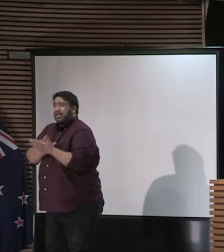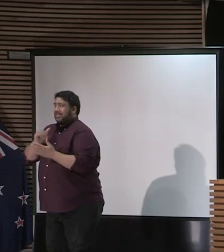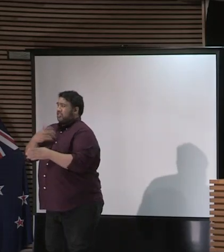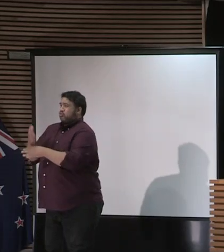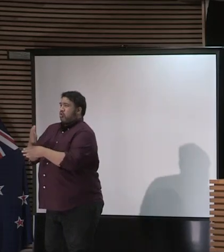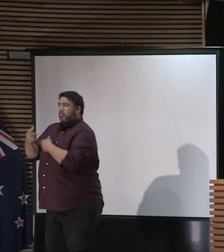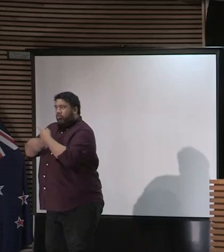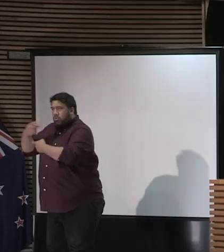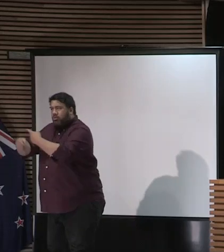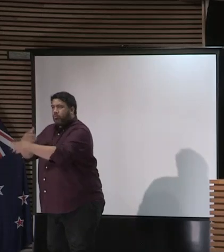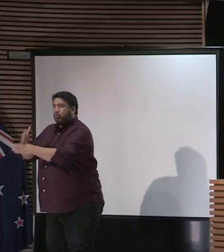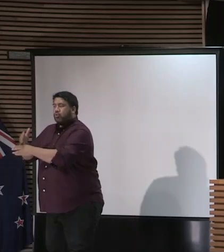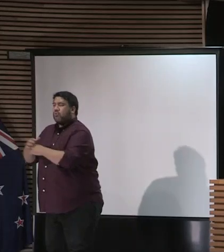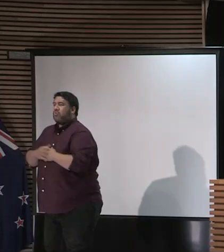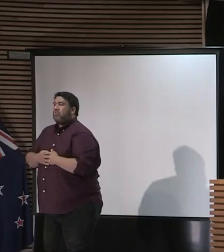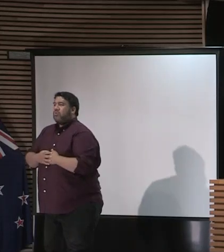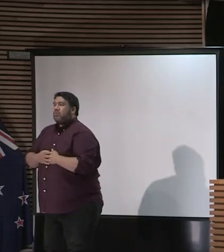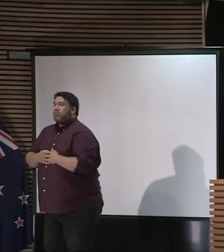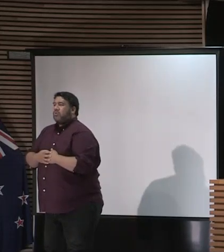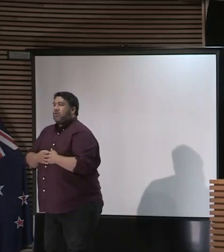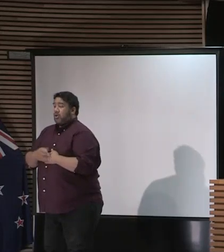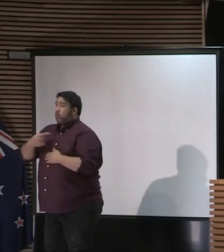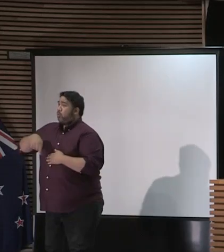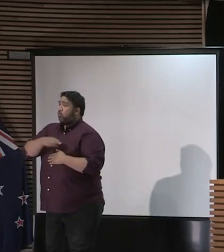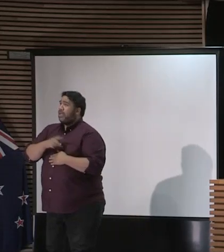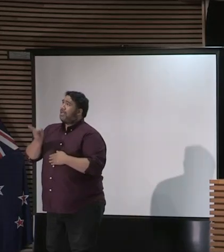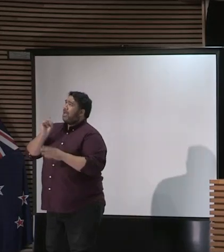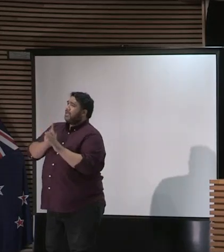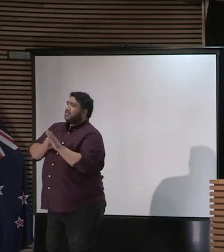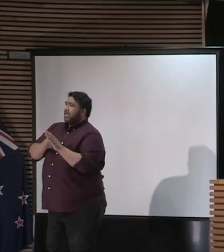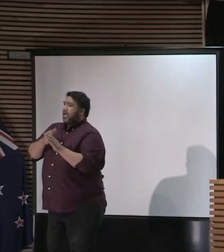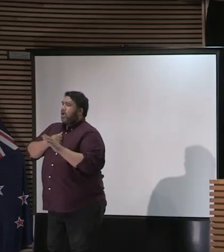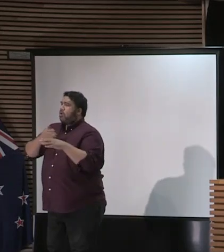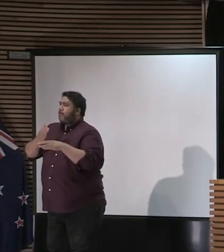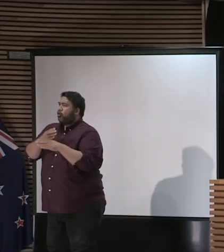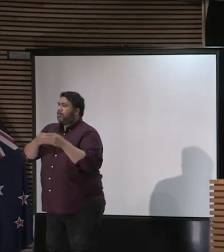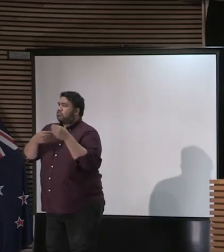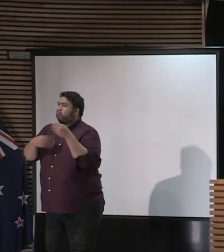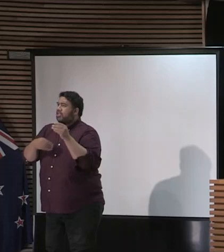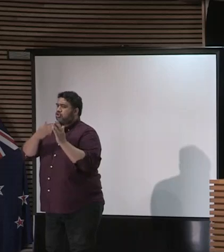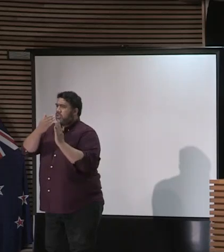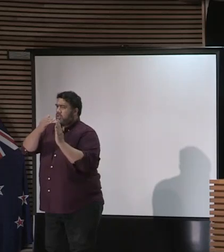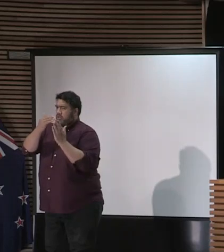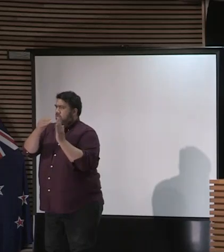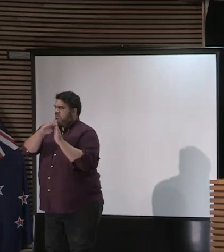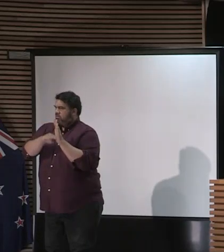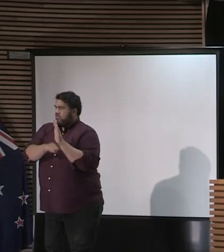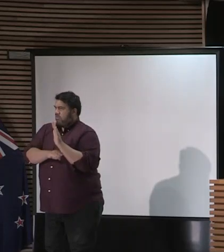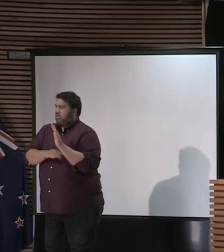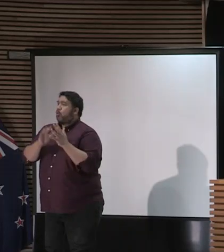part of keep people connected is a big part of keeping New Zealand working. Even before